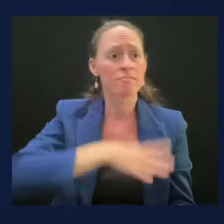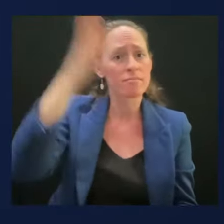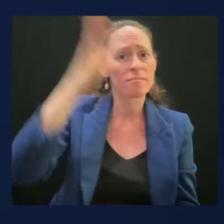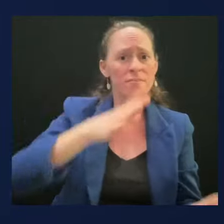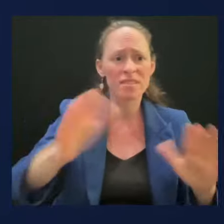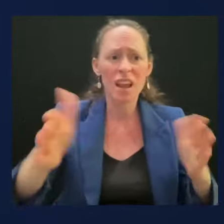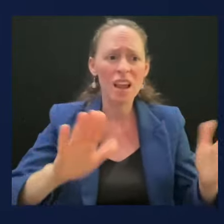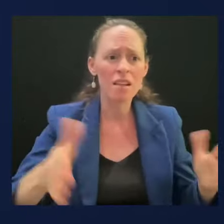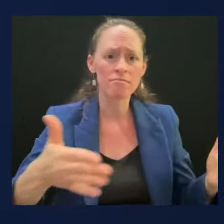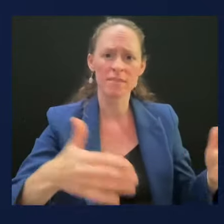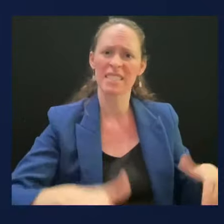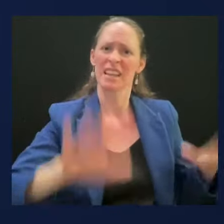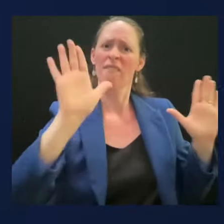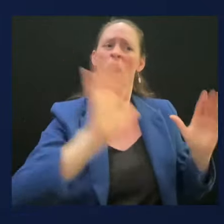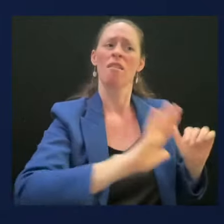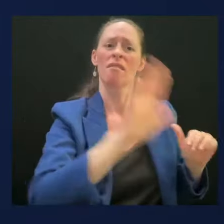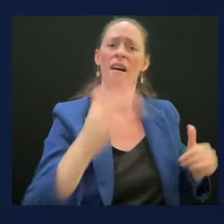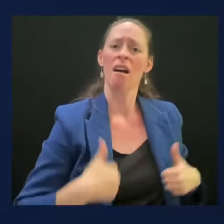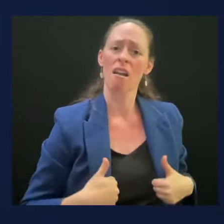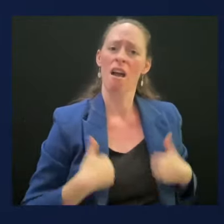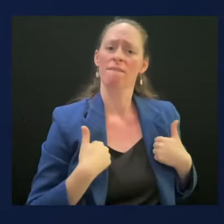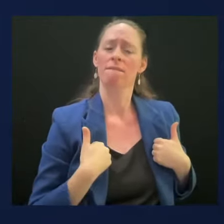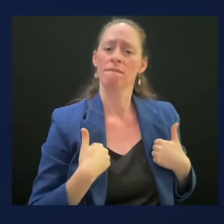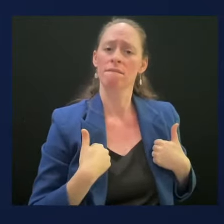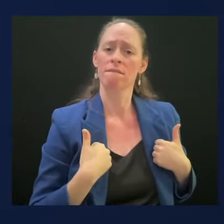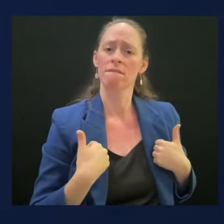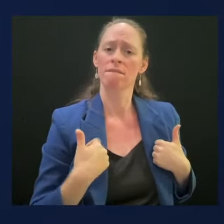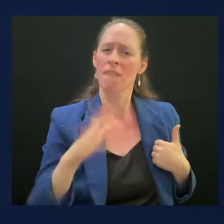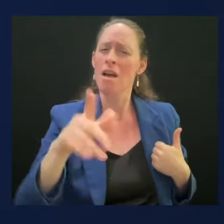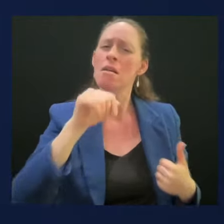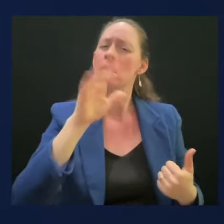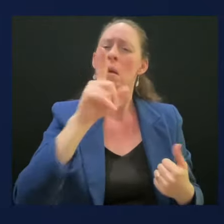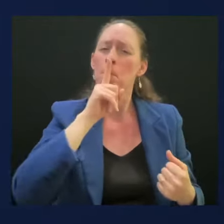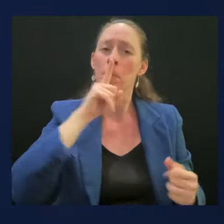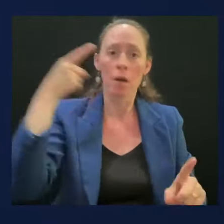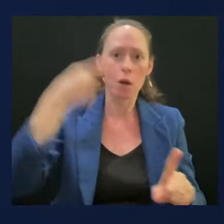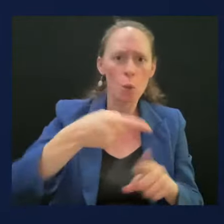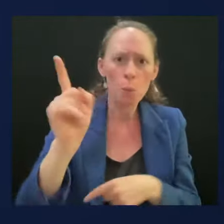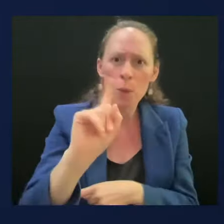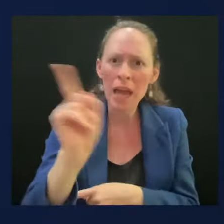but for an idea unlike any other idea in all of human history.